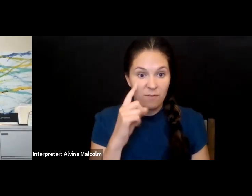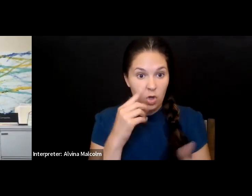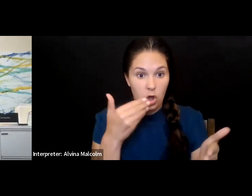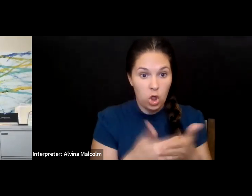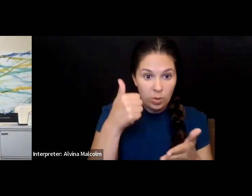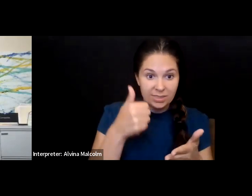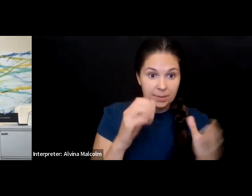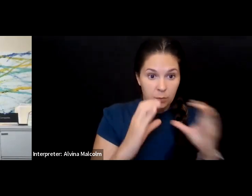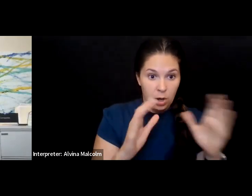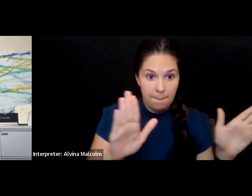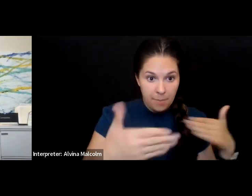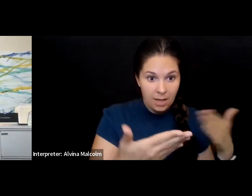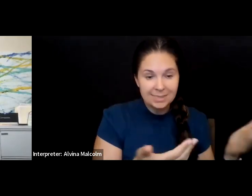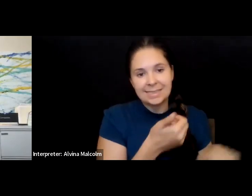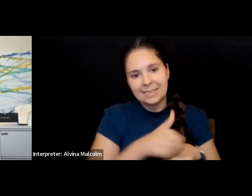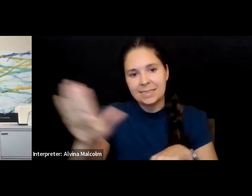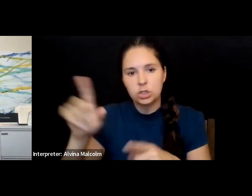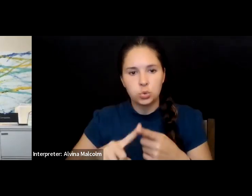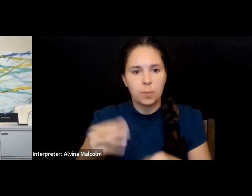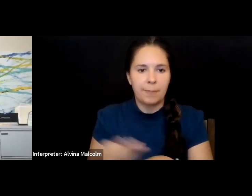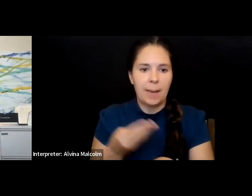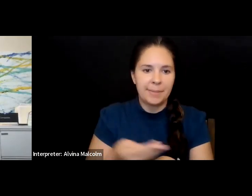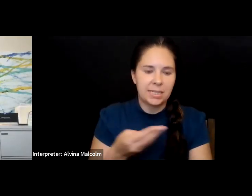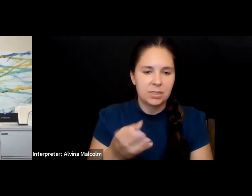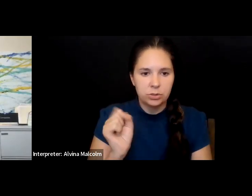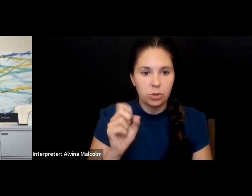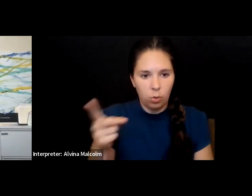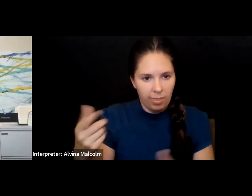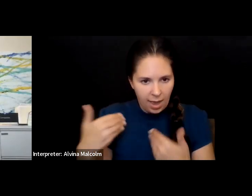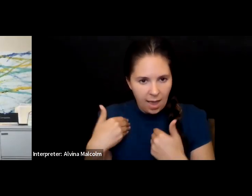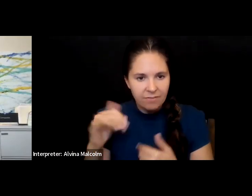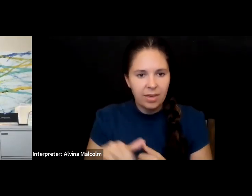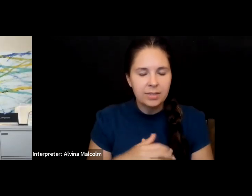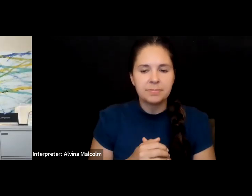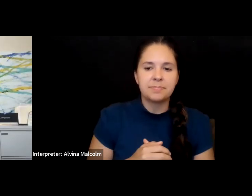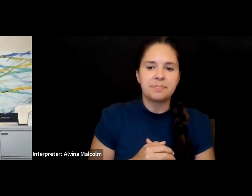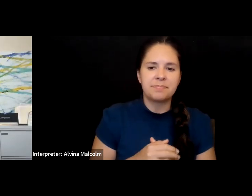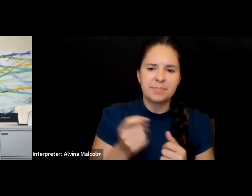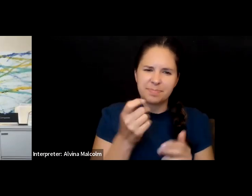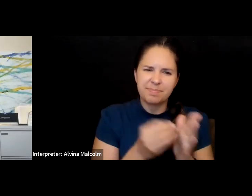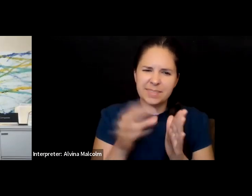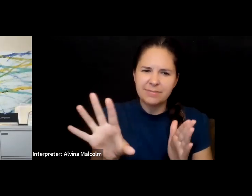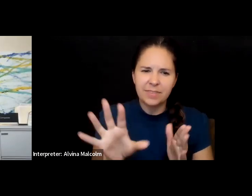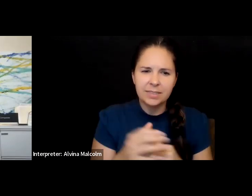maybe Miami needs to have that communication box, then we'll have the